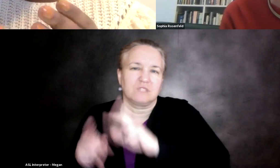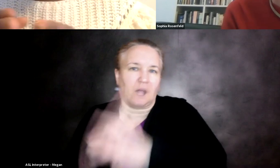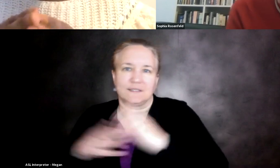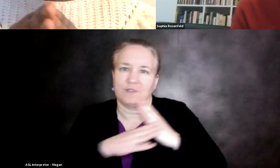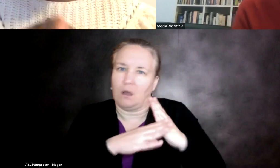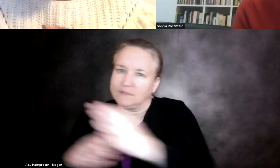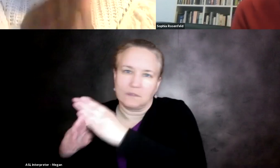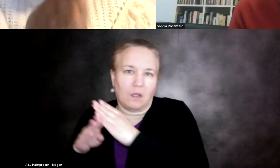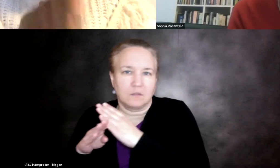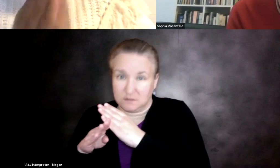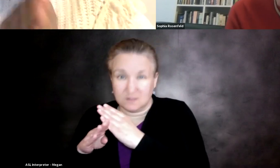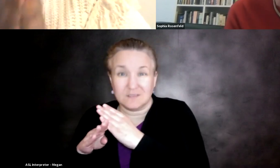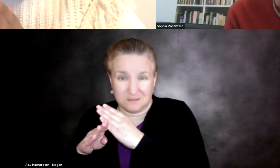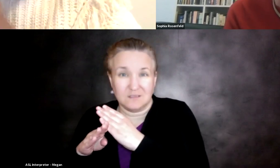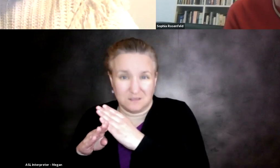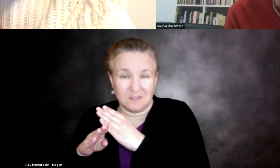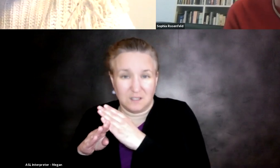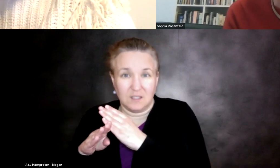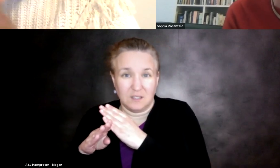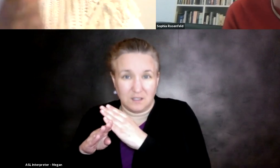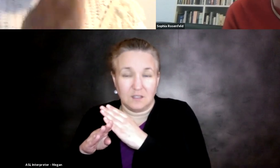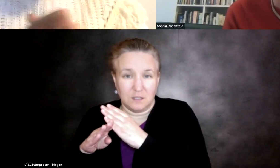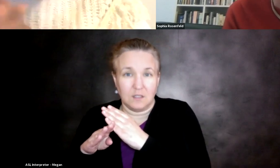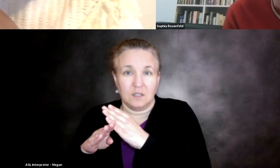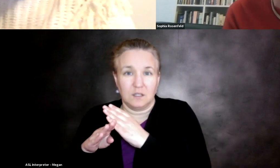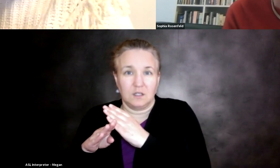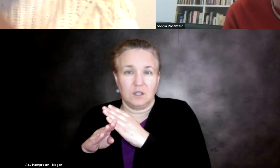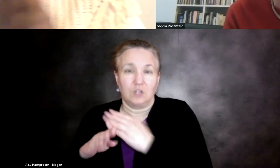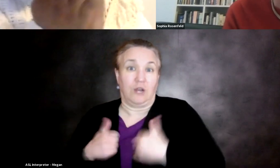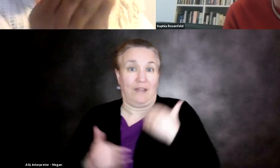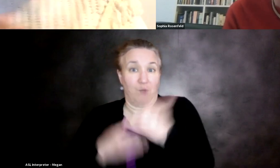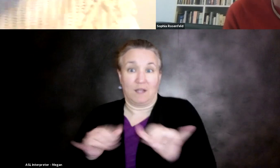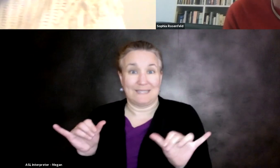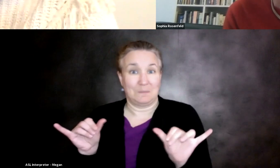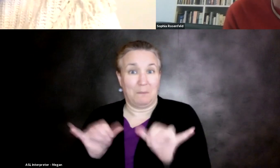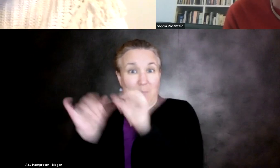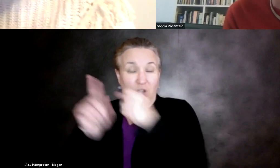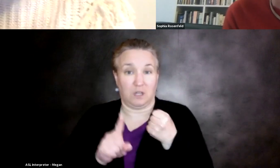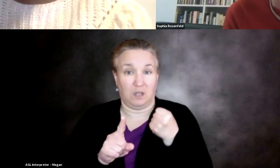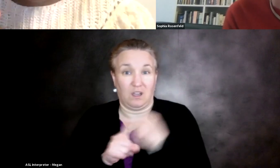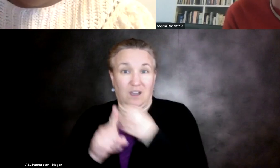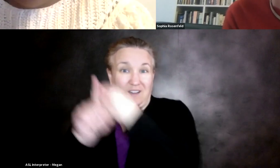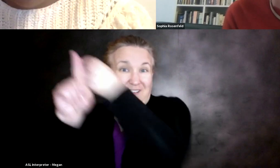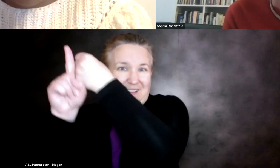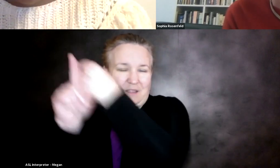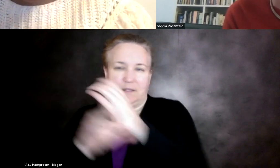to meeting all the benchmarks of a life process that take one from youth into adulthood.